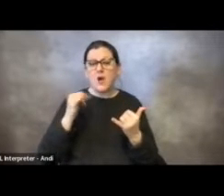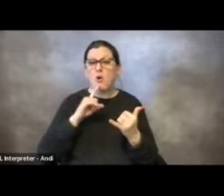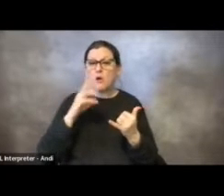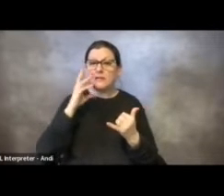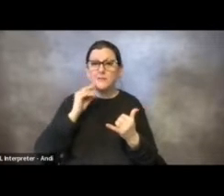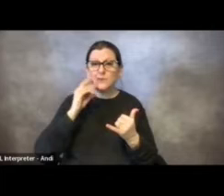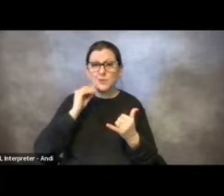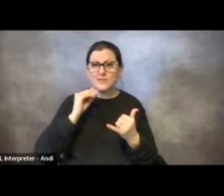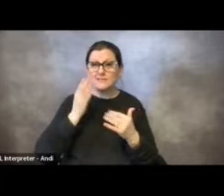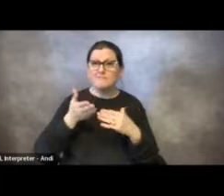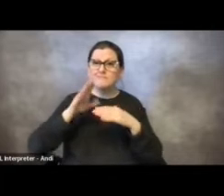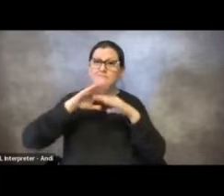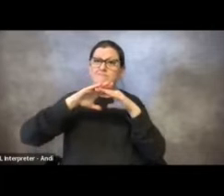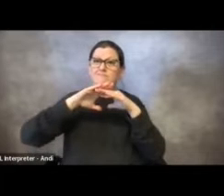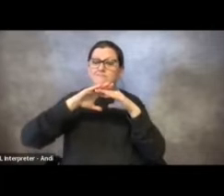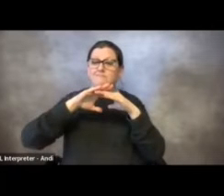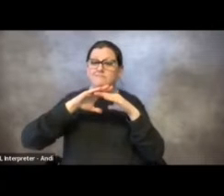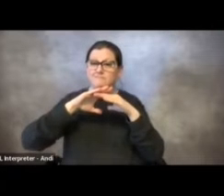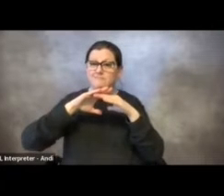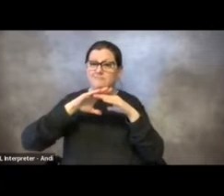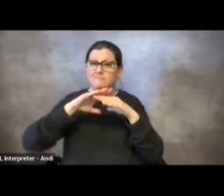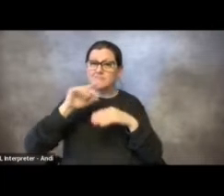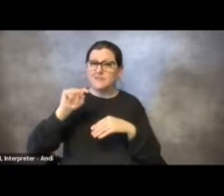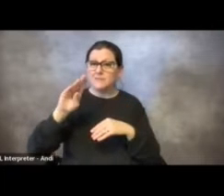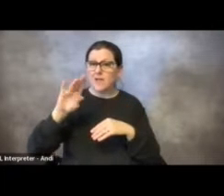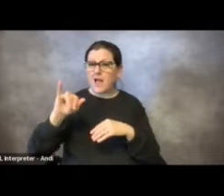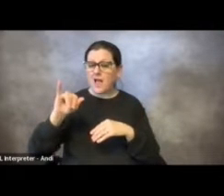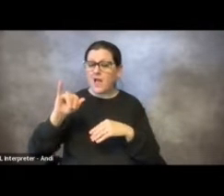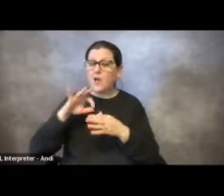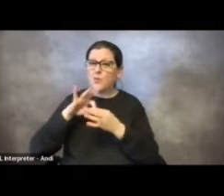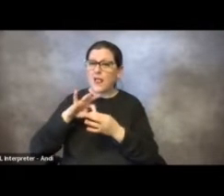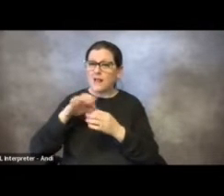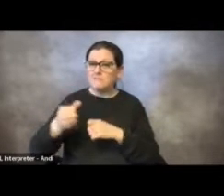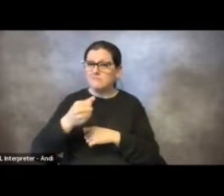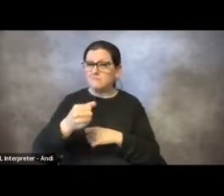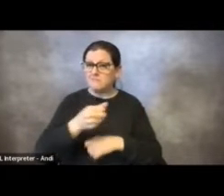increase of TBI related hospitalizations, and also